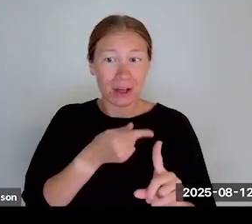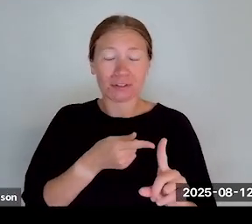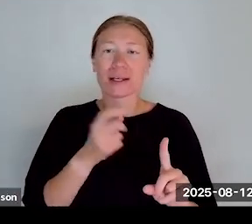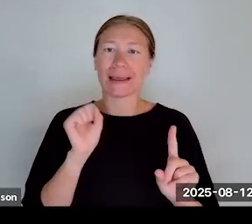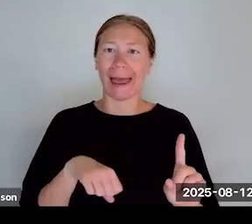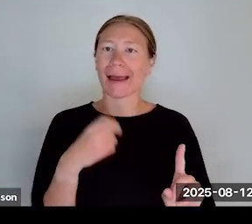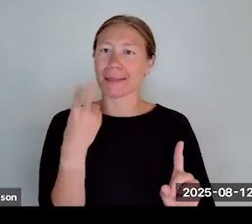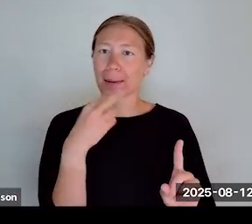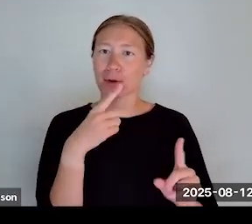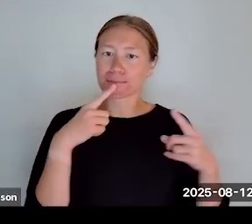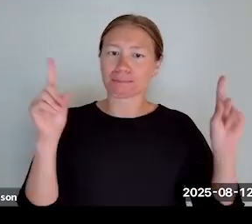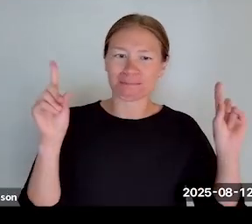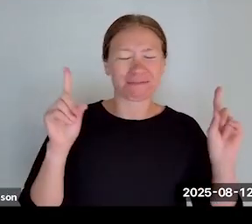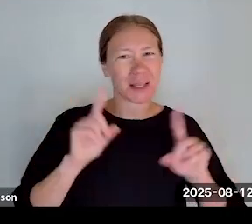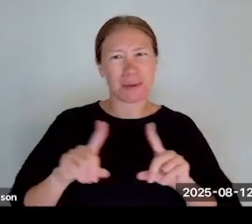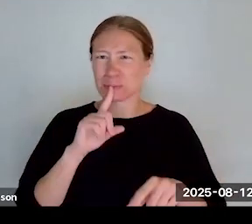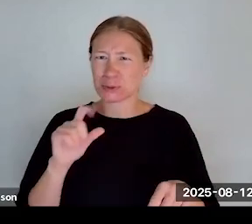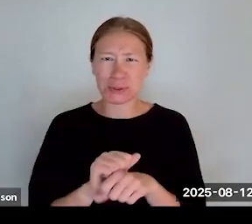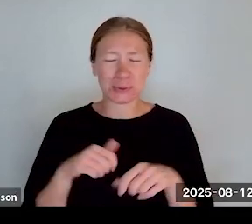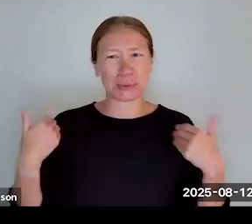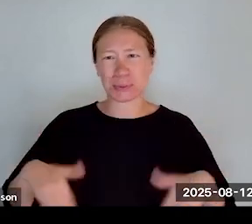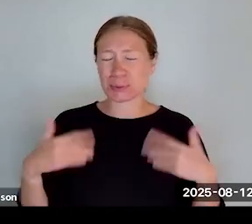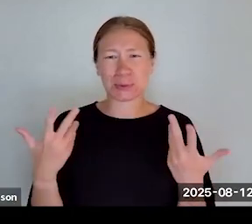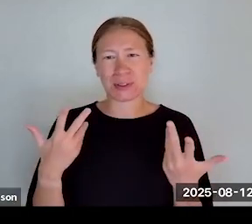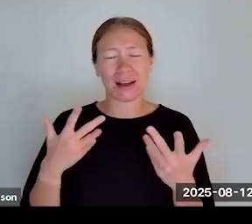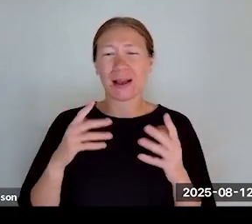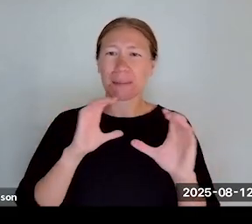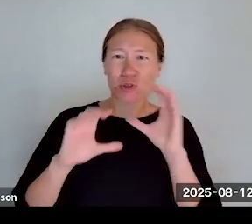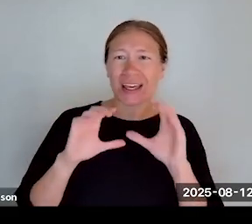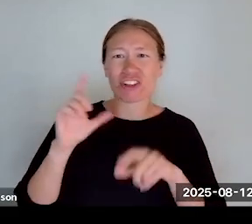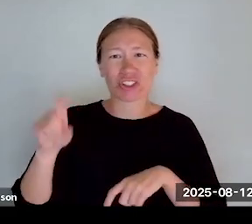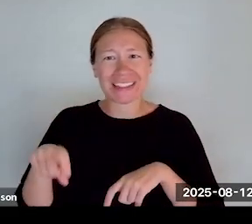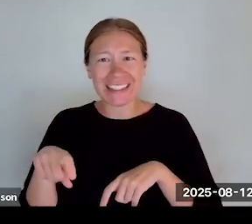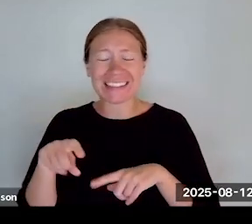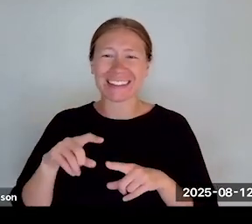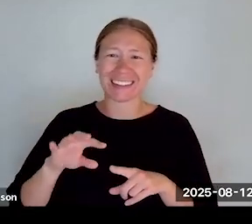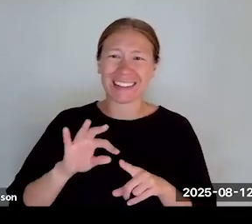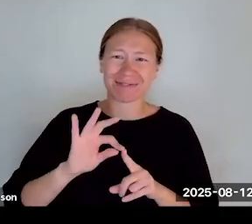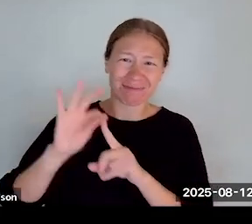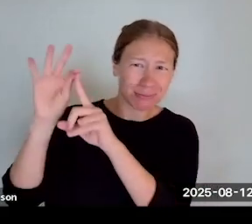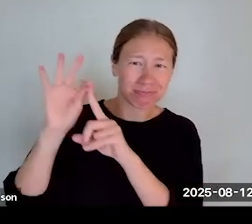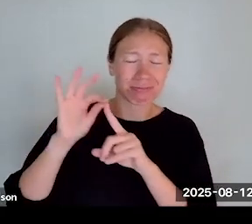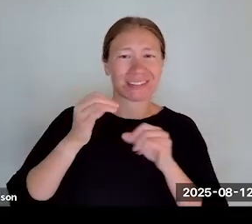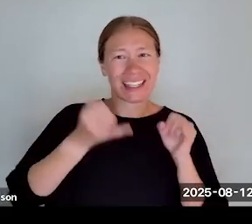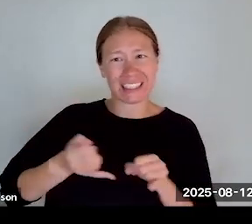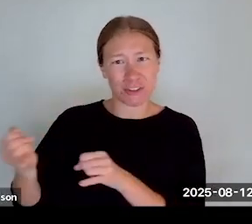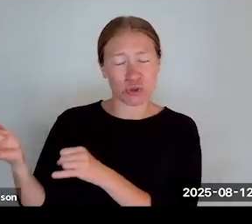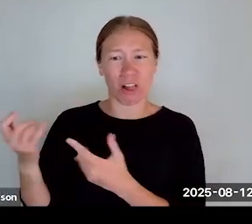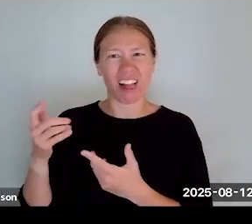But in reality, communication needs and abilities are highly individualized, and these assumptions can undermine effective interaction